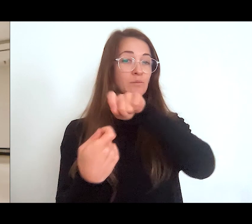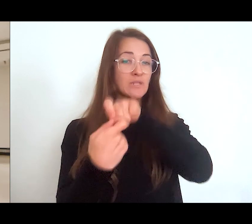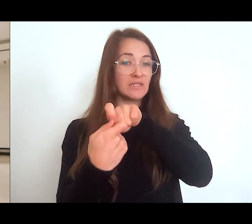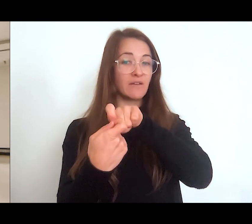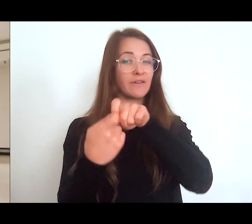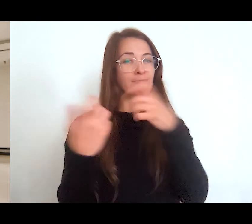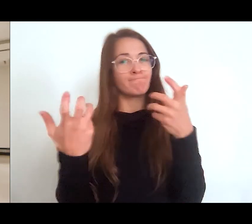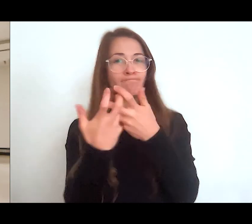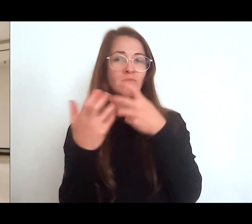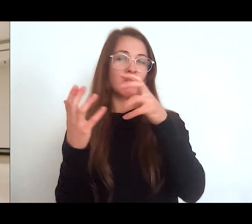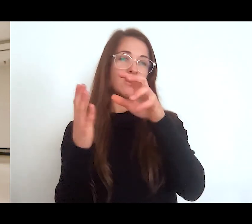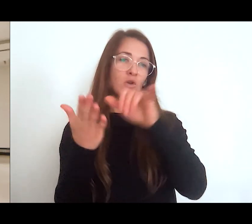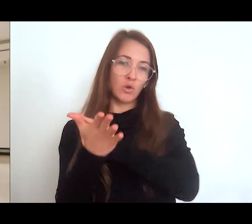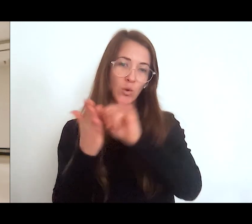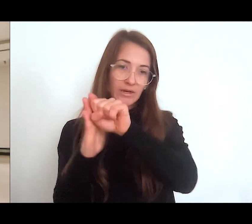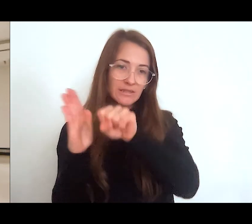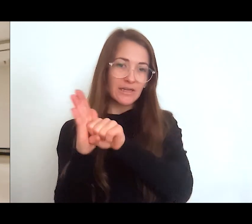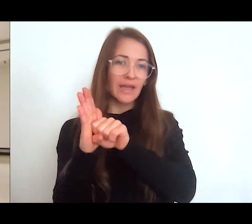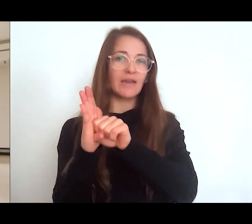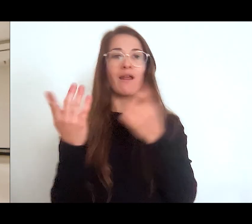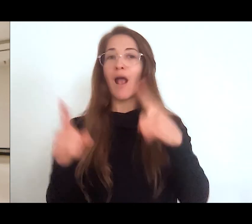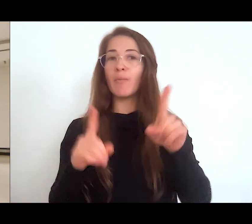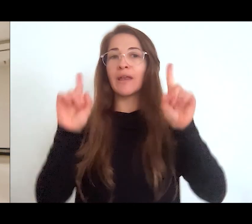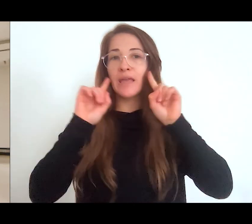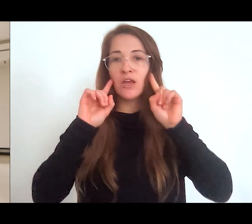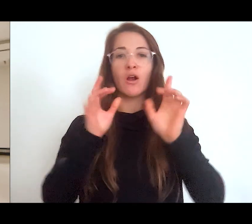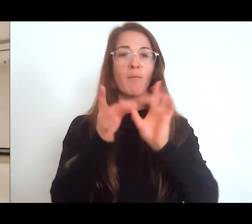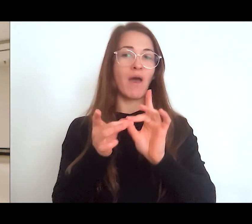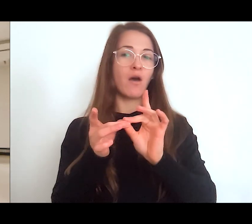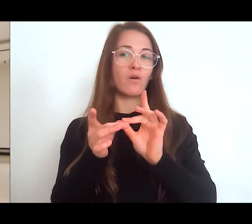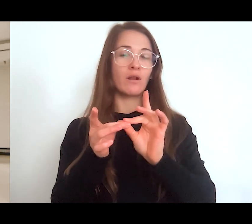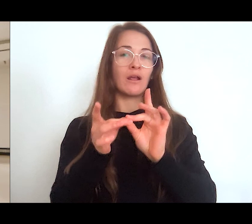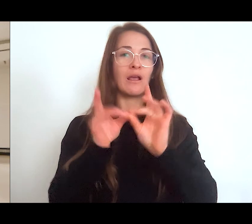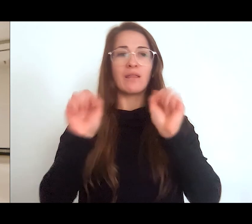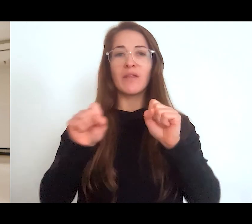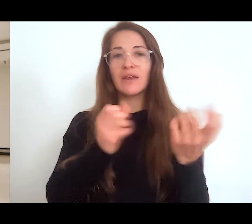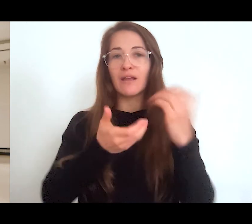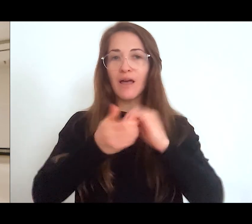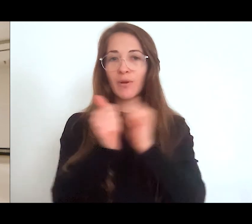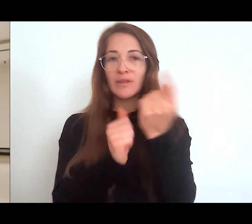OUR WORK IS SPECIFIC TO NEW YORK STATE, WHEN WE HEAR ABOUT BEING